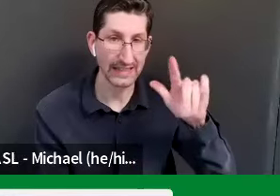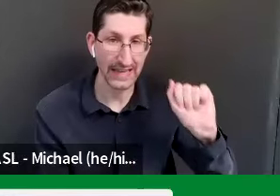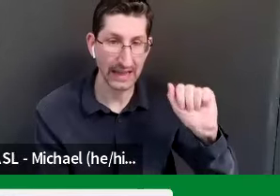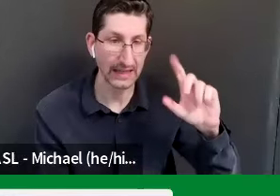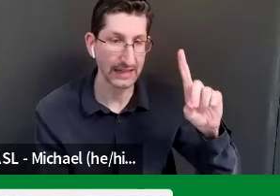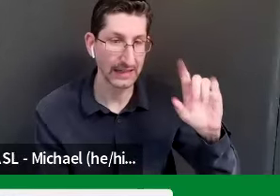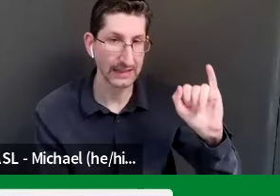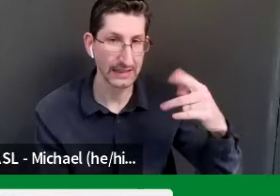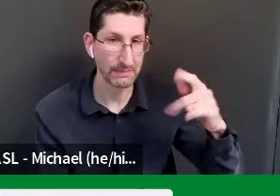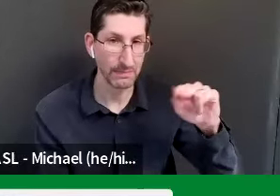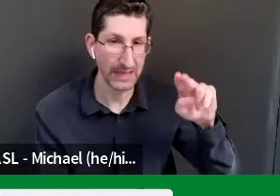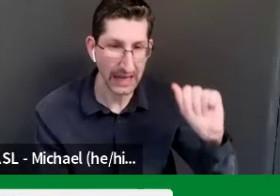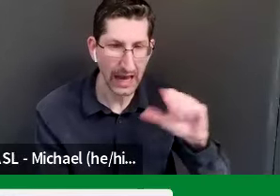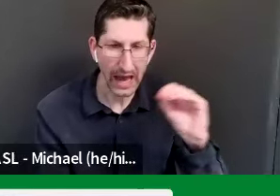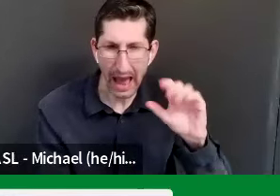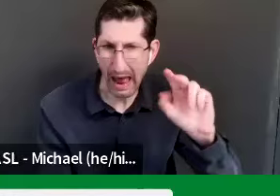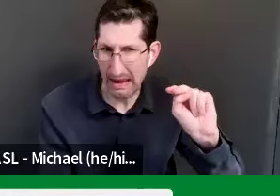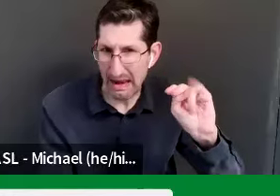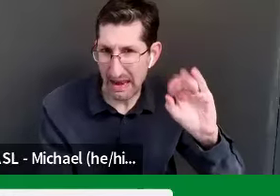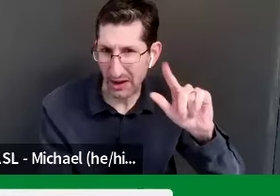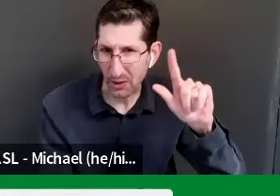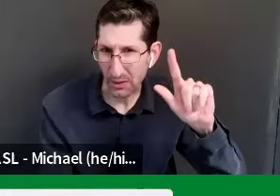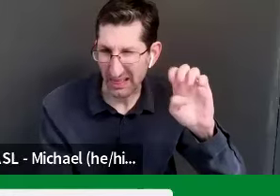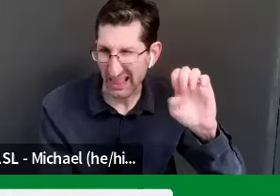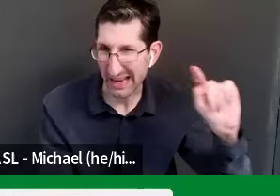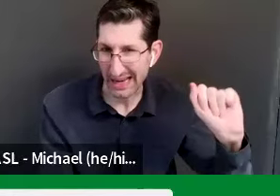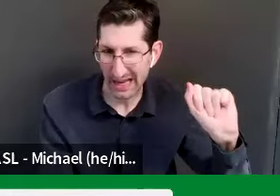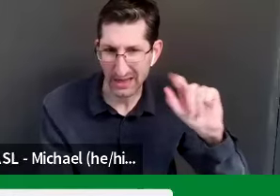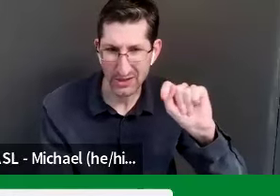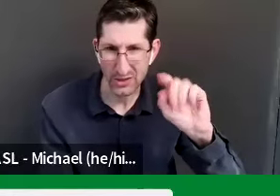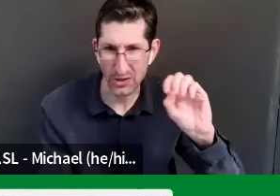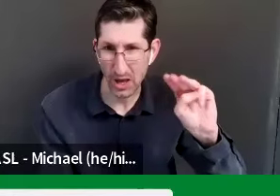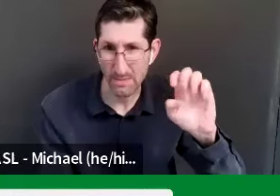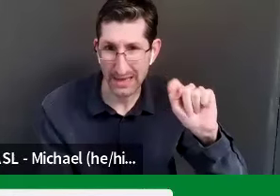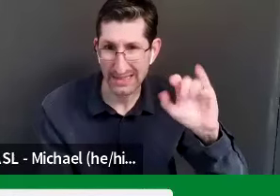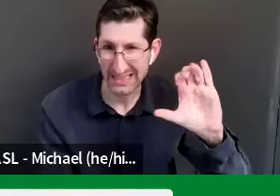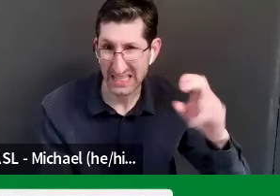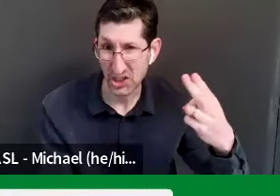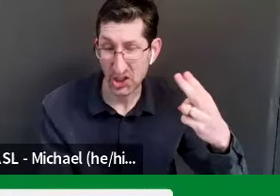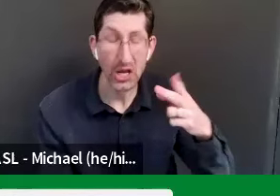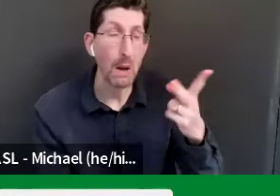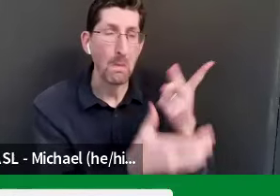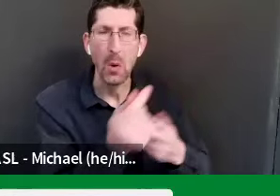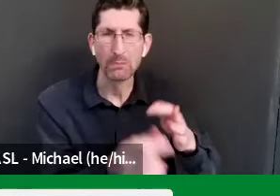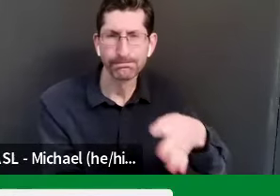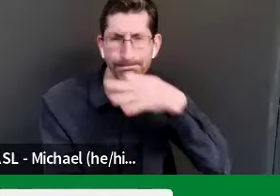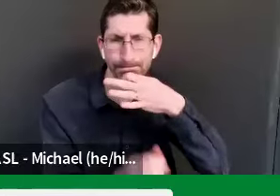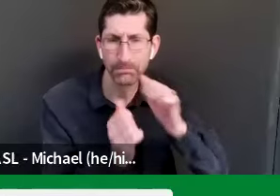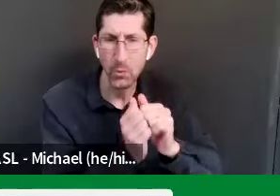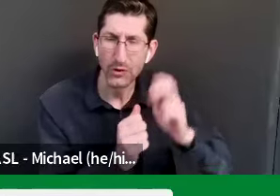NEW STAFF MEMBERS TO OUR RTAG TEAM.